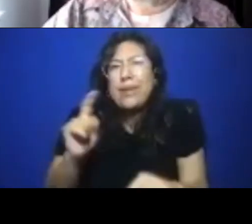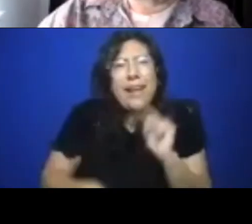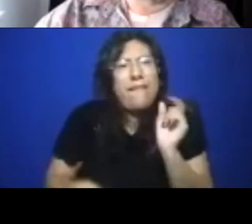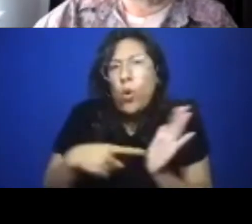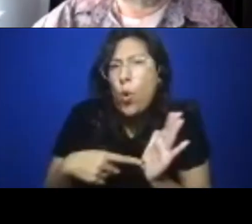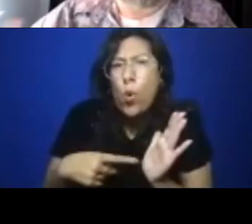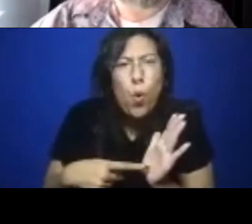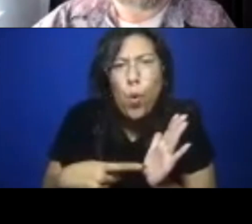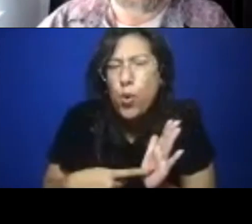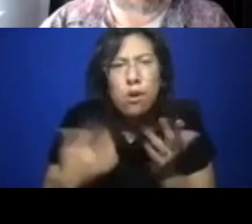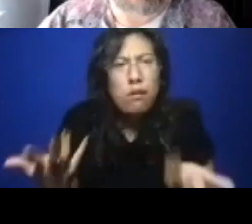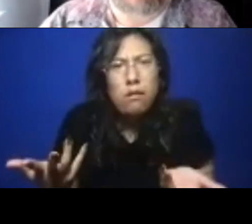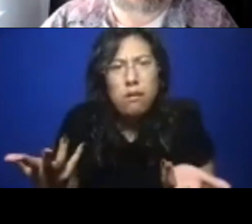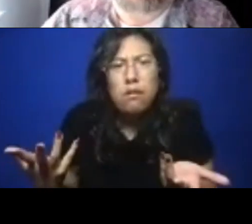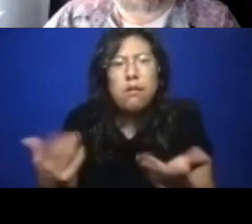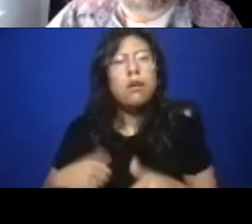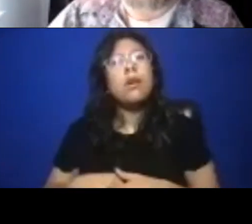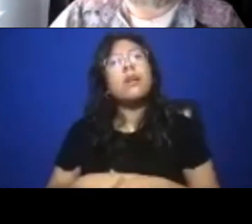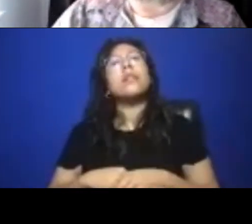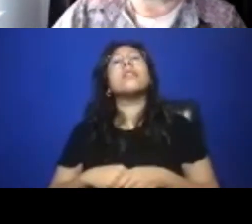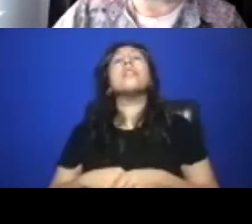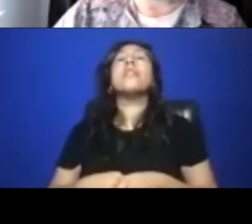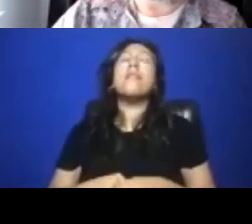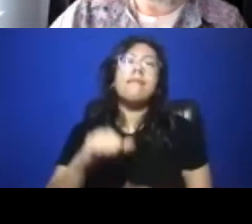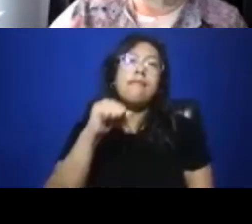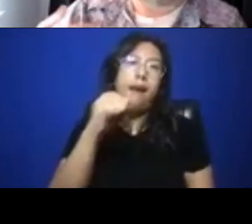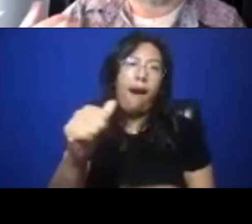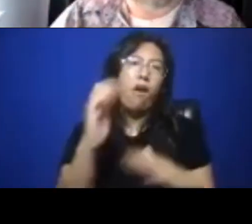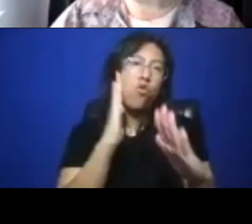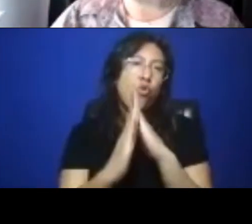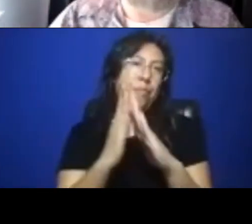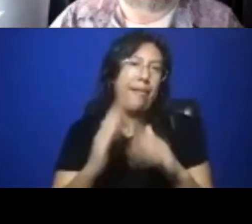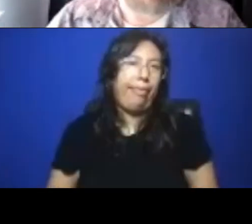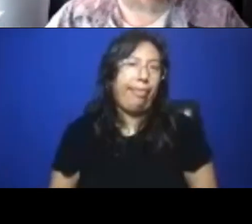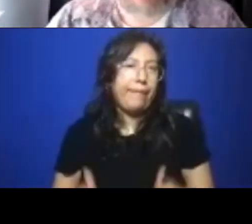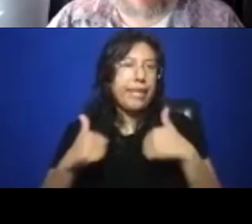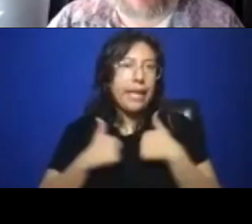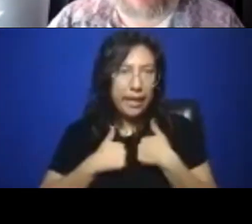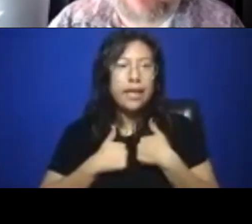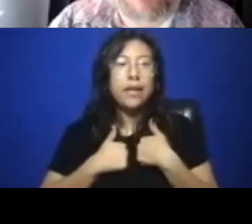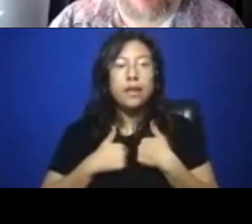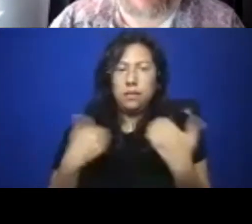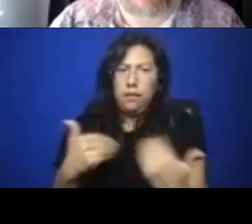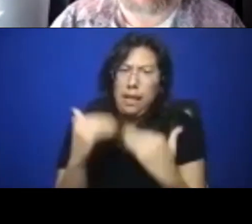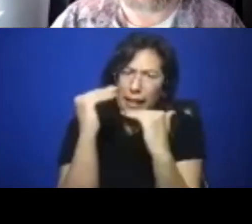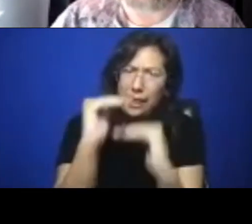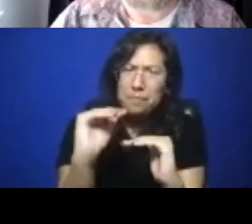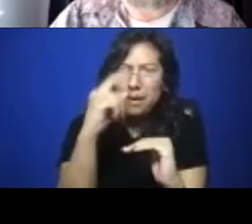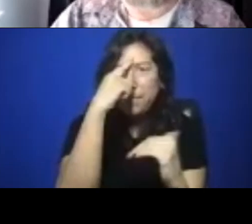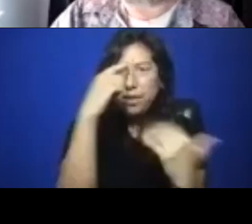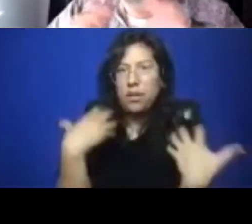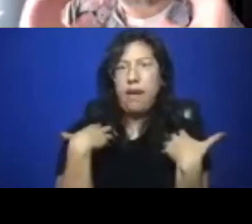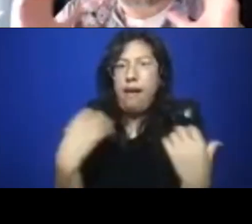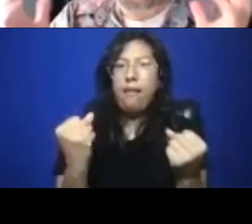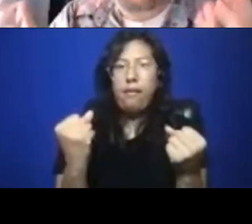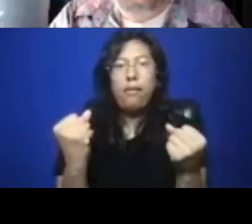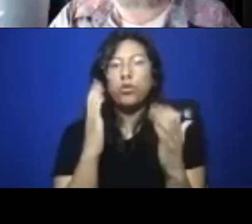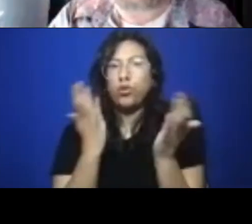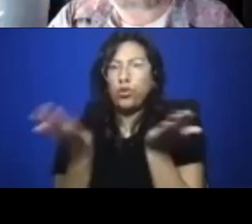And again, when we look at things like non-urban living, so there could be really limited mental health services and we're gonna talk a little bit